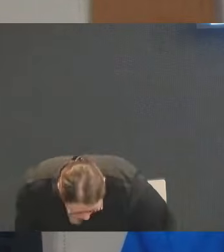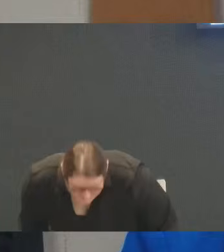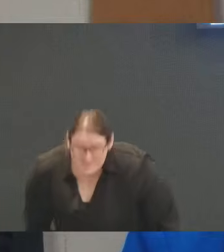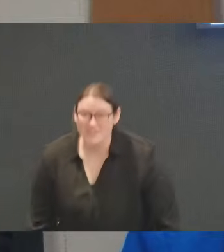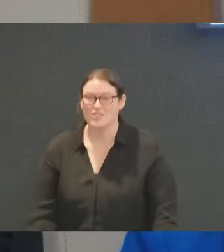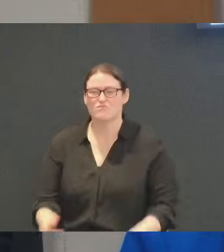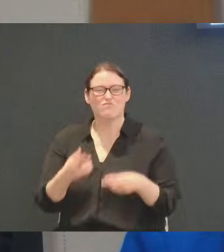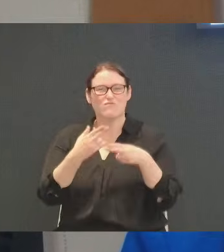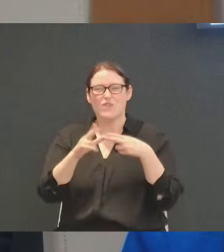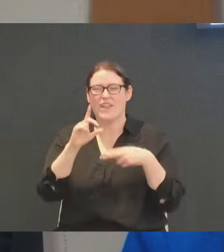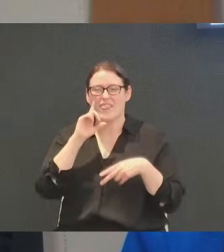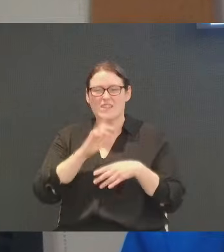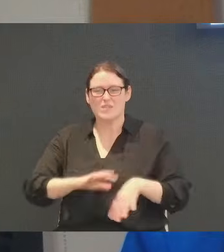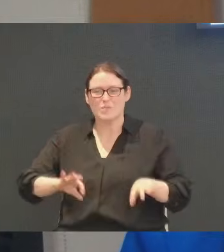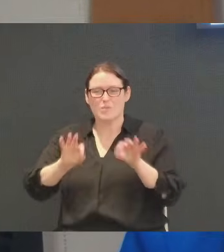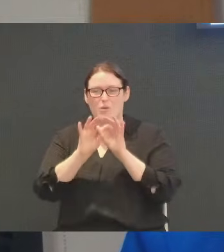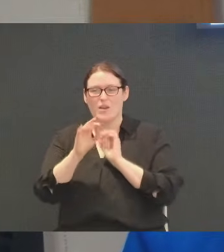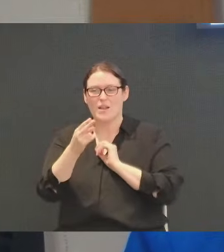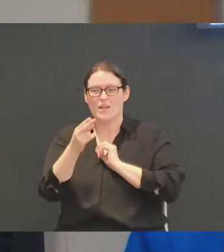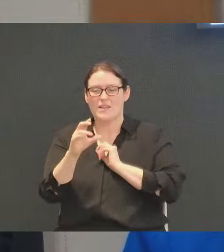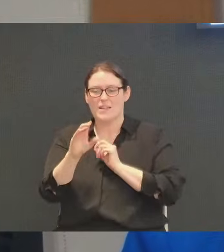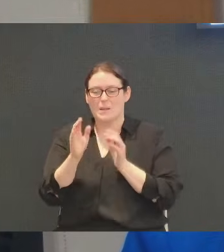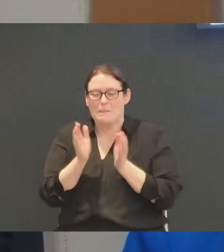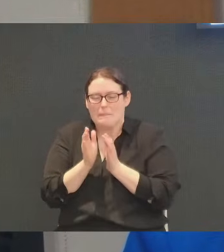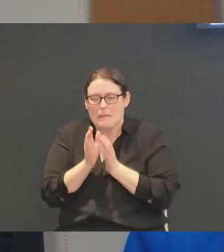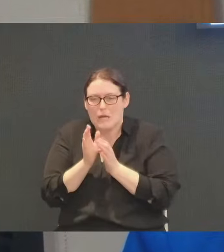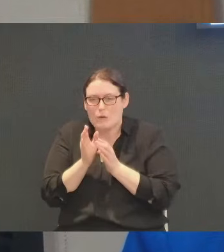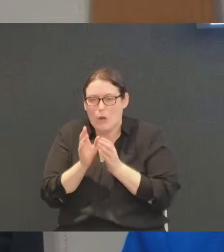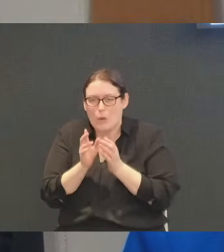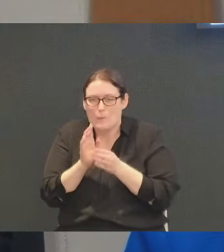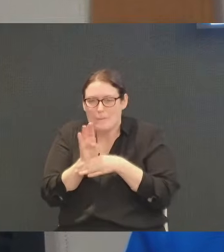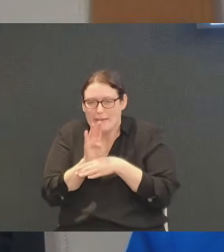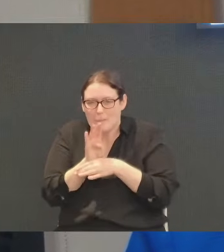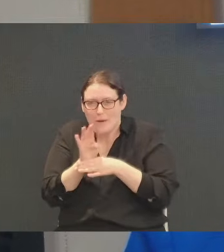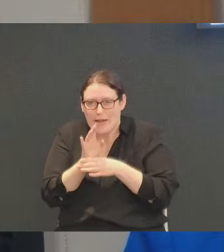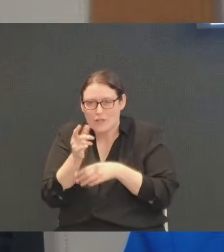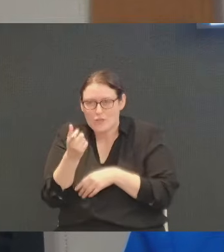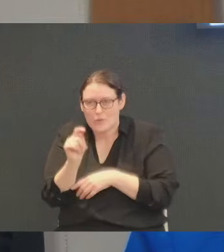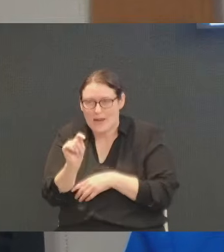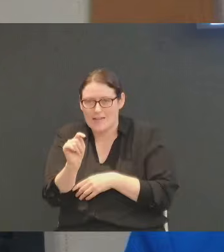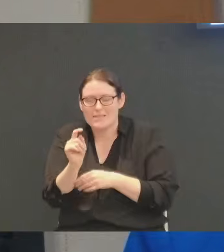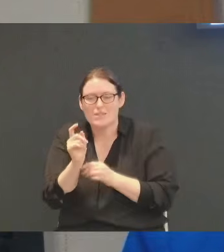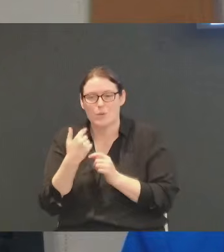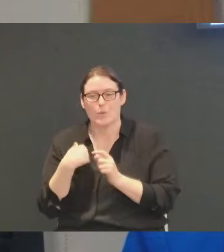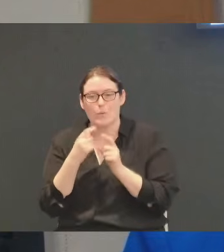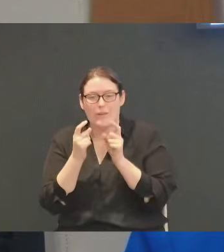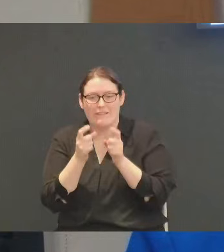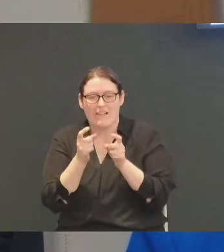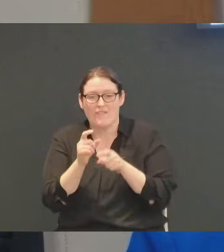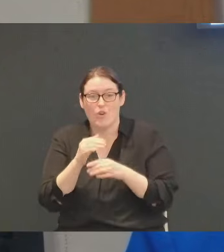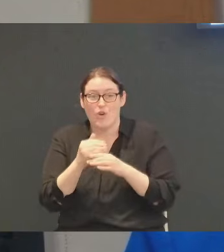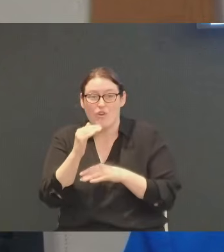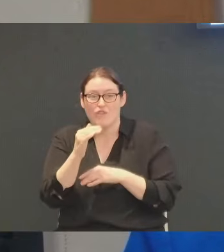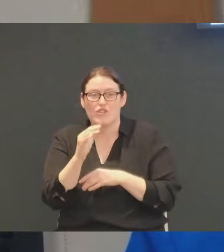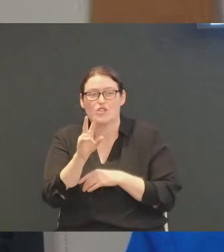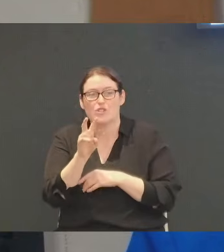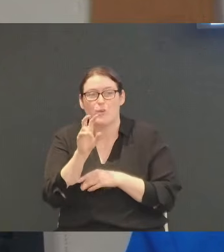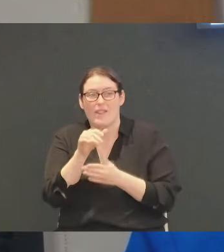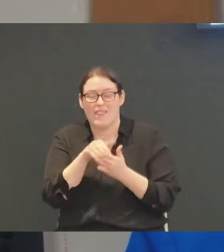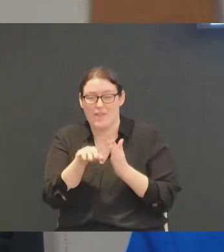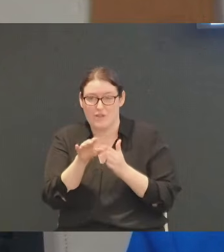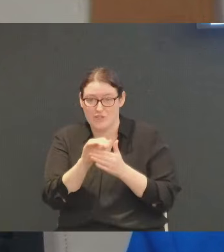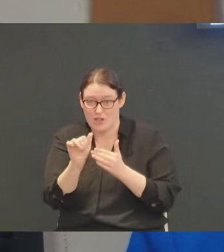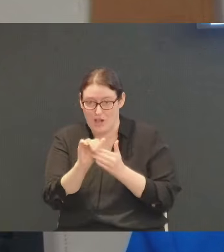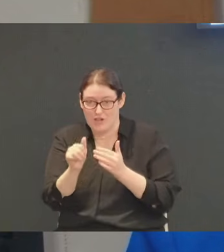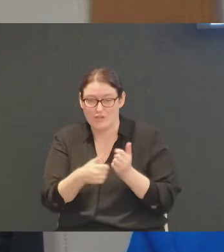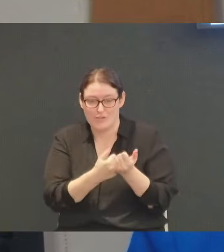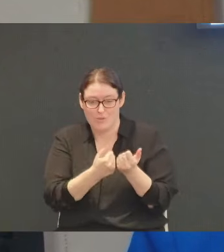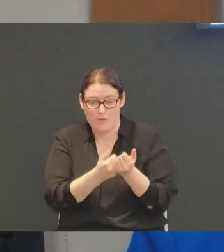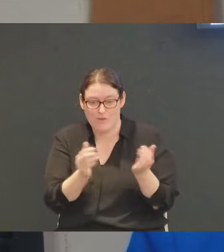we Hamilton County microenterprise grants. We gave grant over 200 $200,000 in support to small